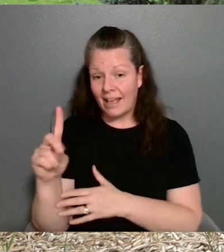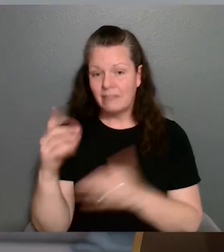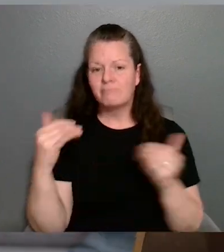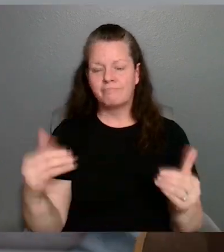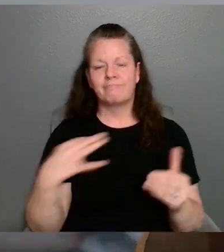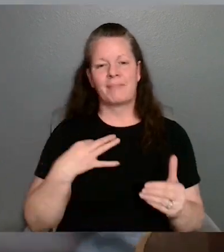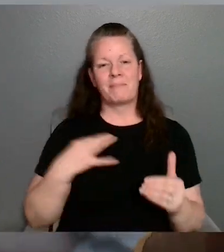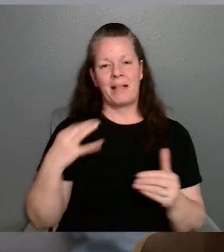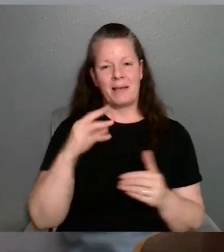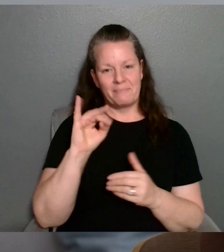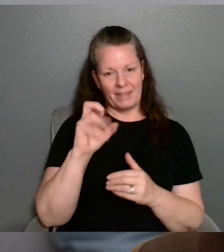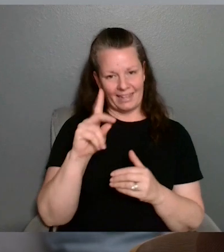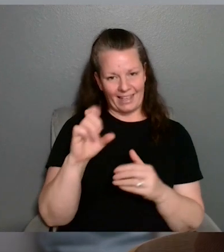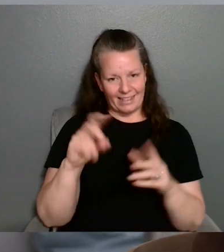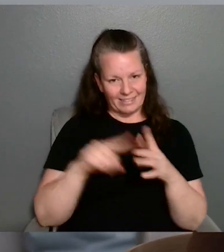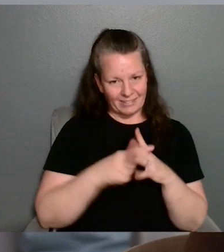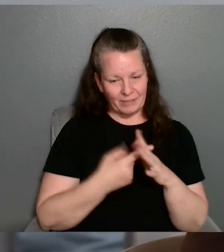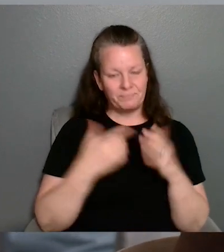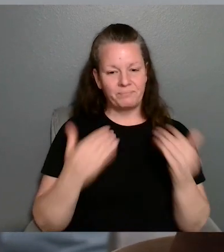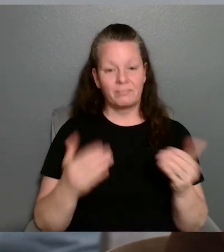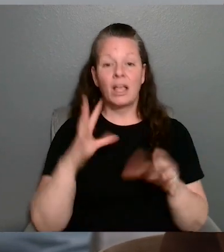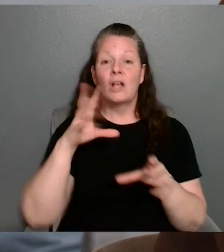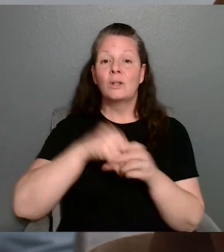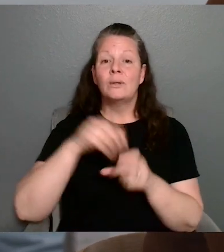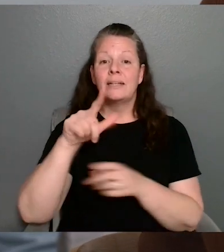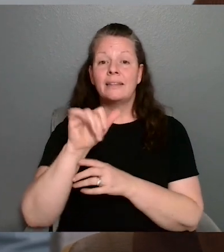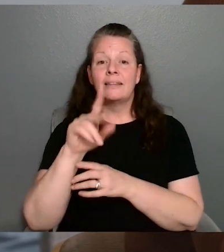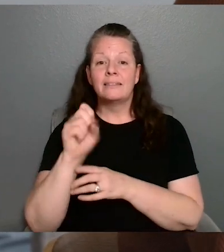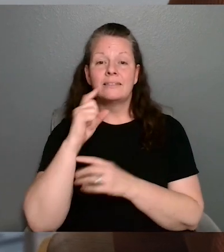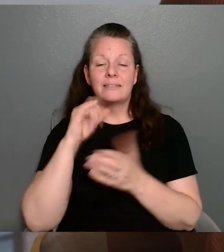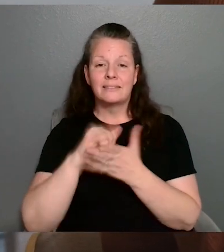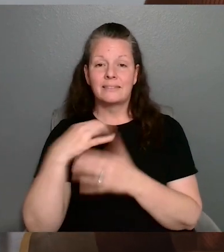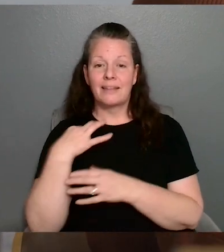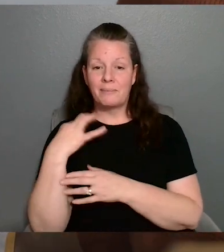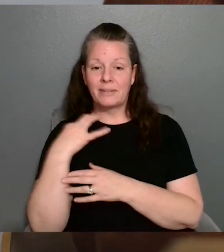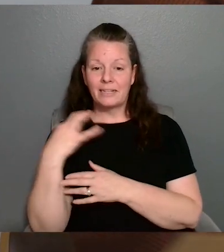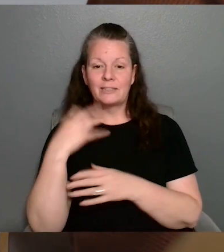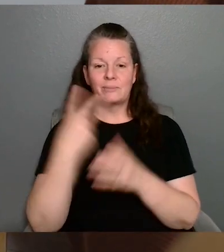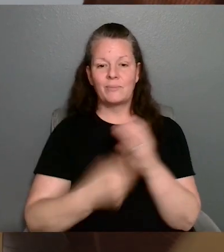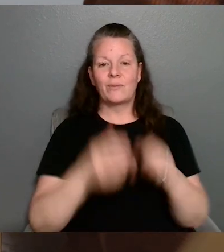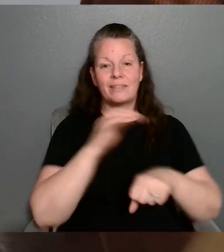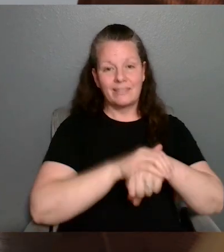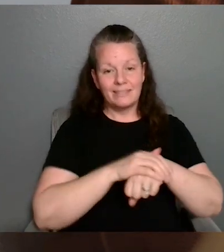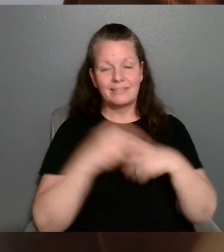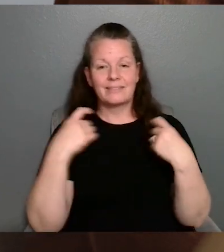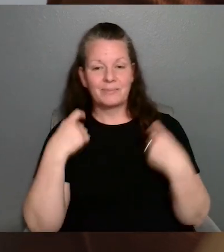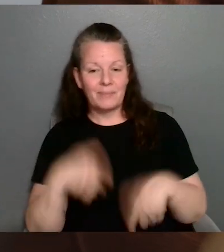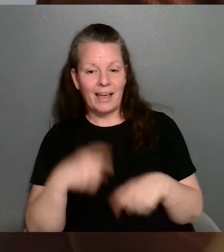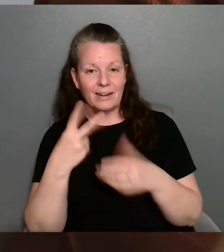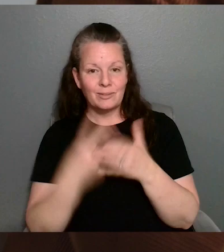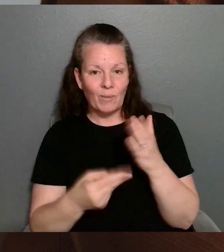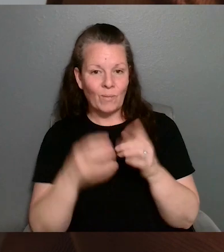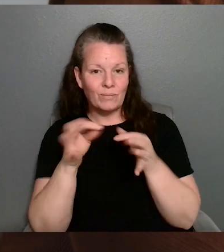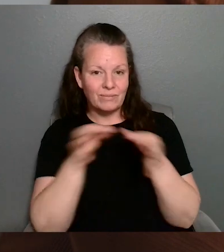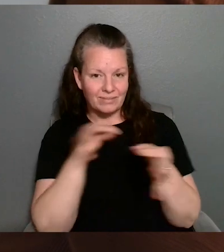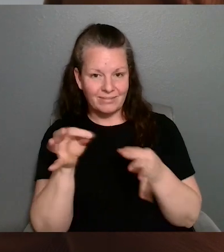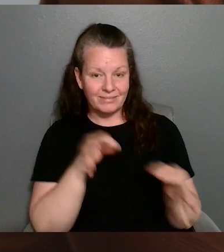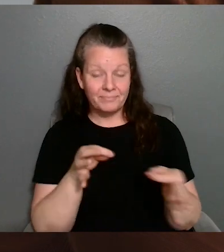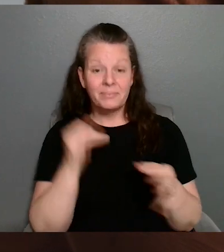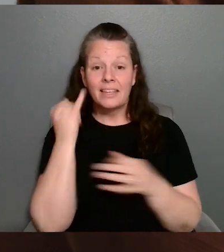start by applying to Medicaid. We've included links to the Medicaid application in both English and Spanish descriptions below.